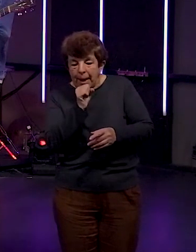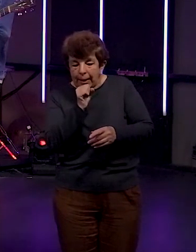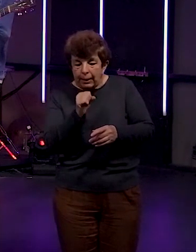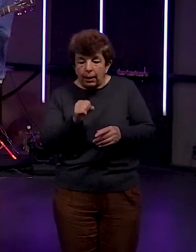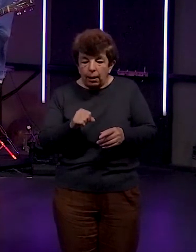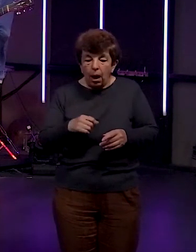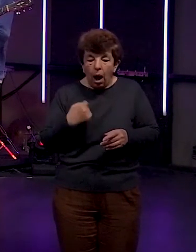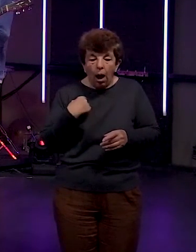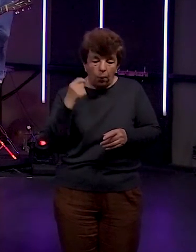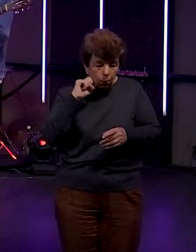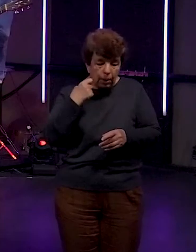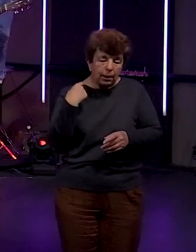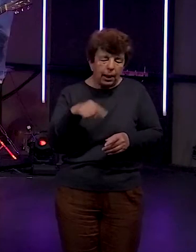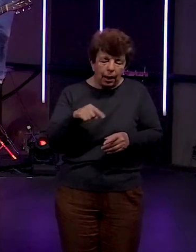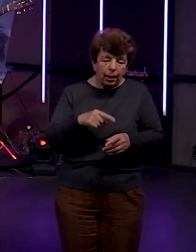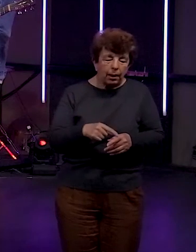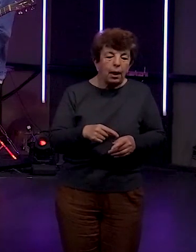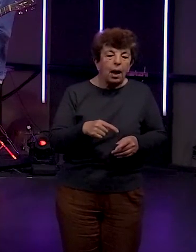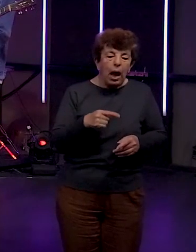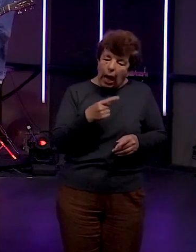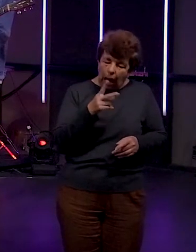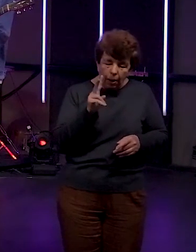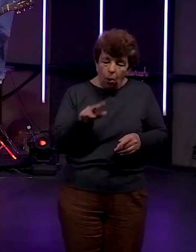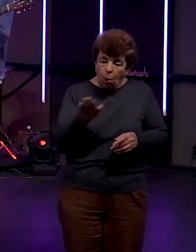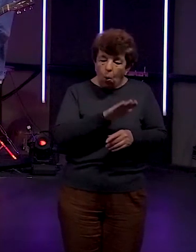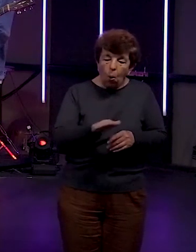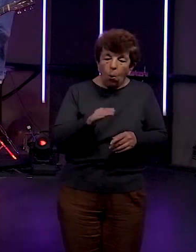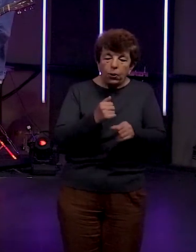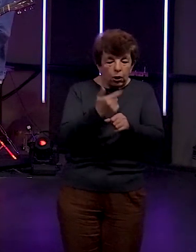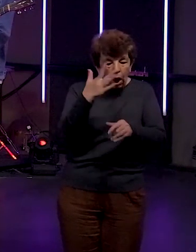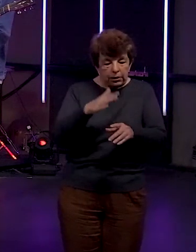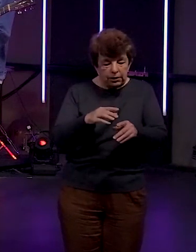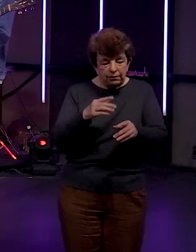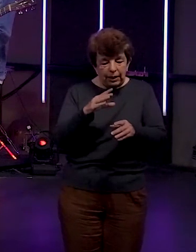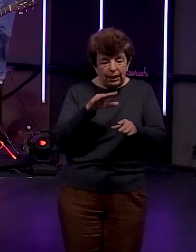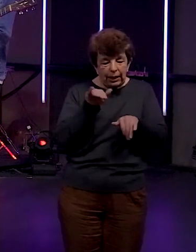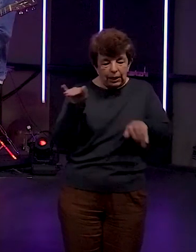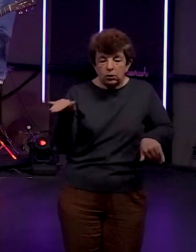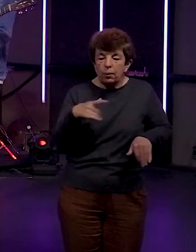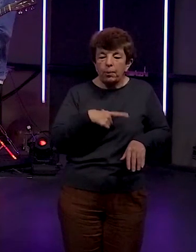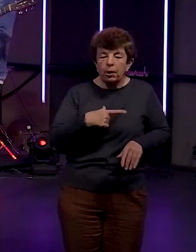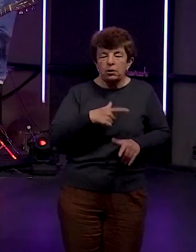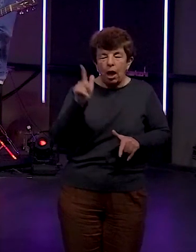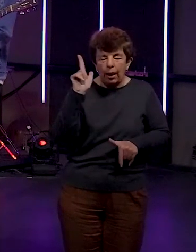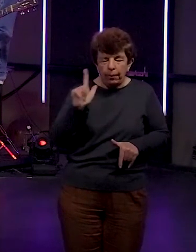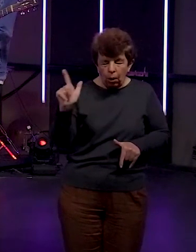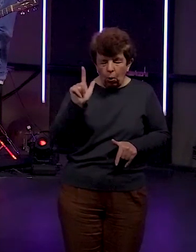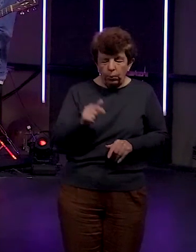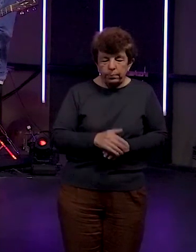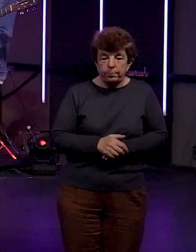Egypt. I'll execute judgment against all the gods of Egypt for I am the Lord.